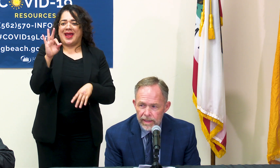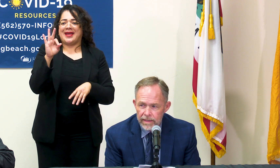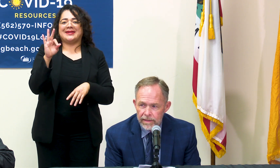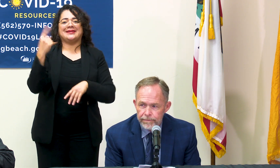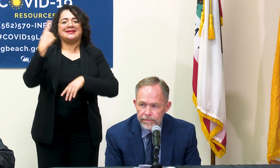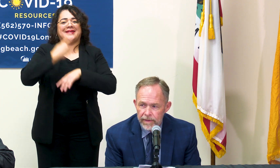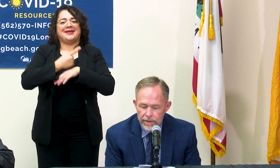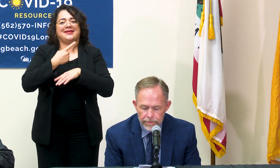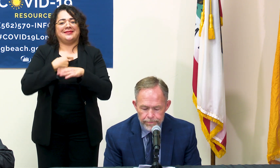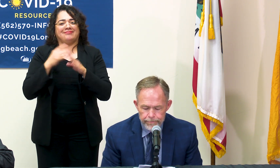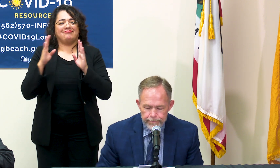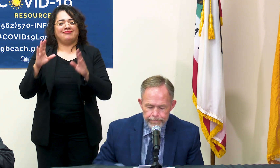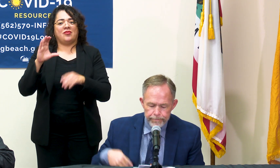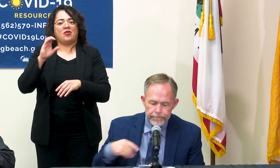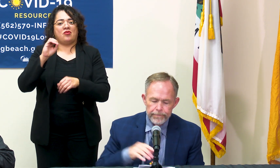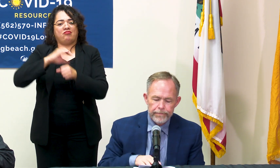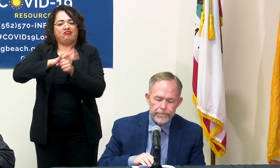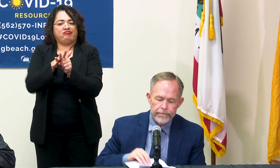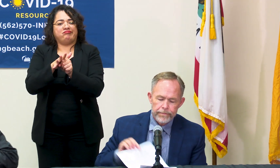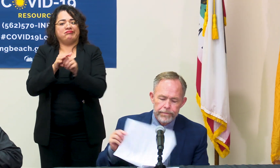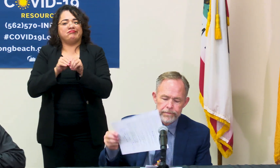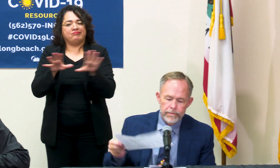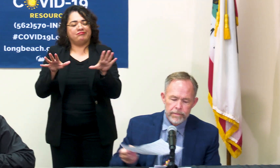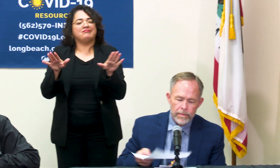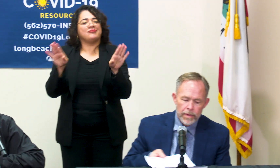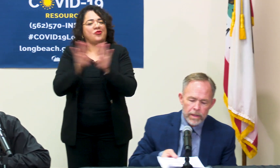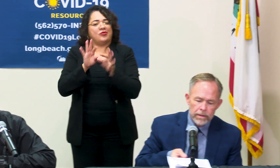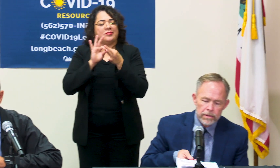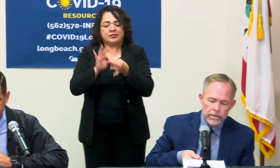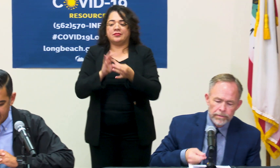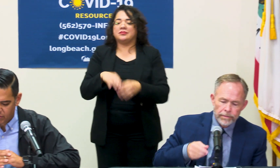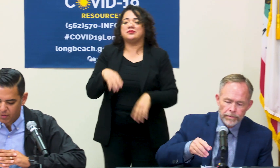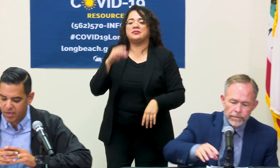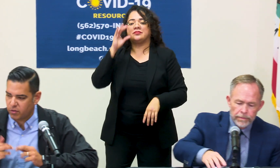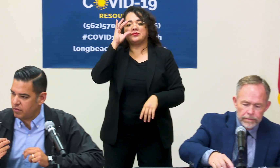Thank you. Thank you superintendent Steinhauser. I'm gonna turn